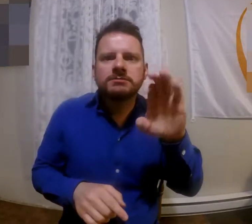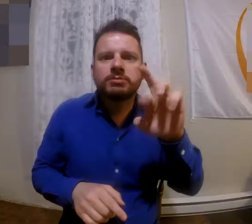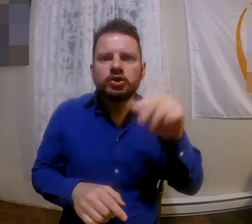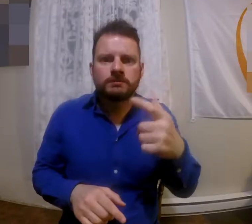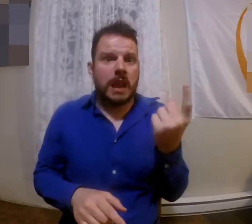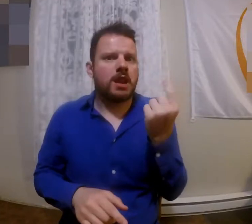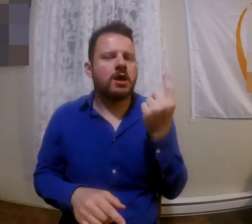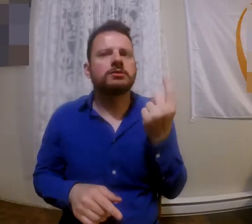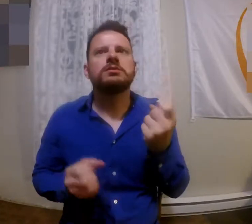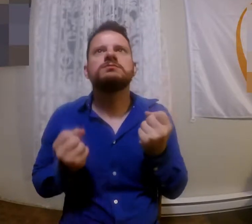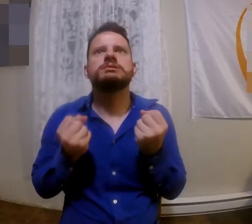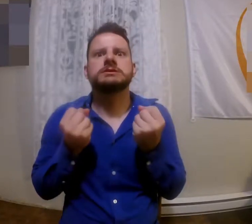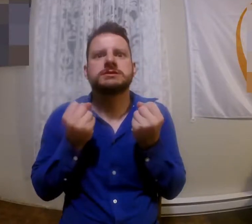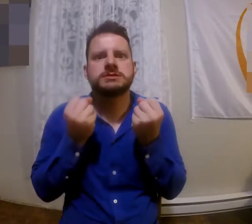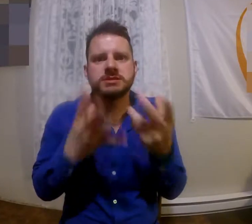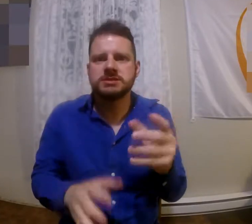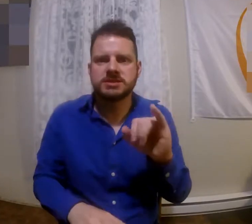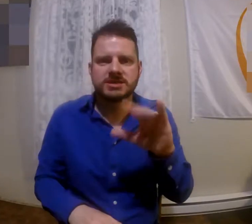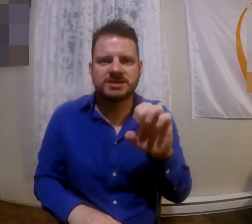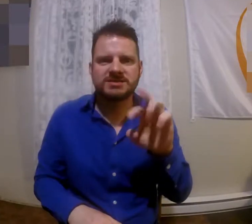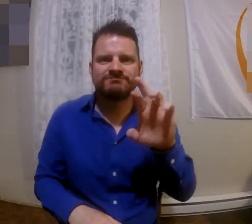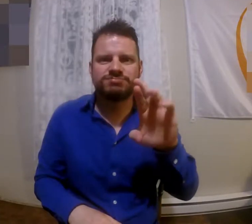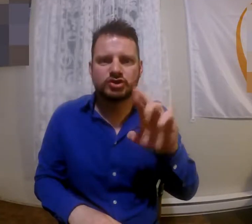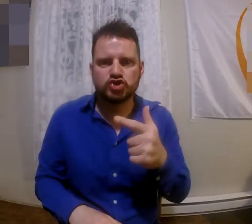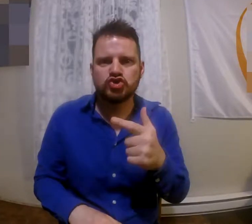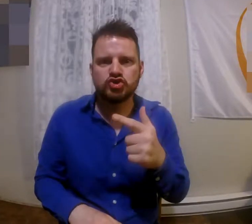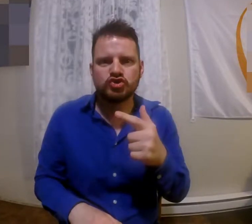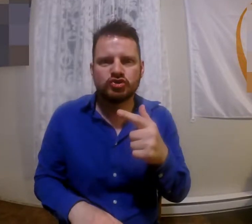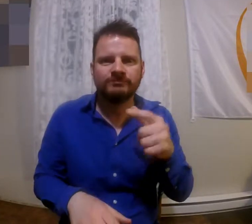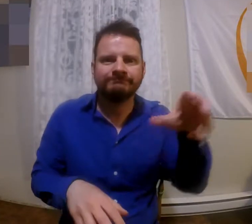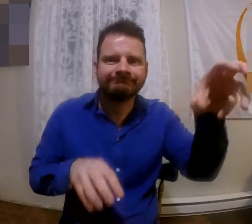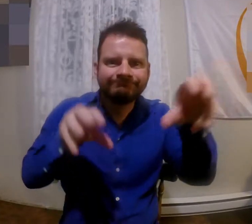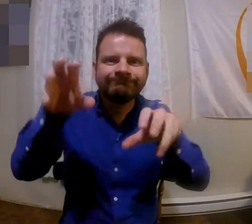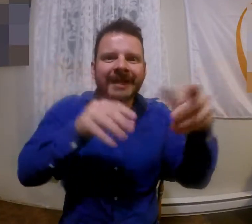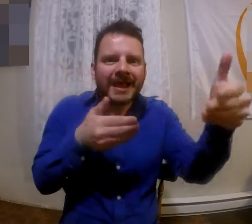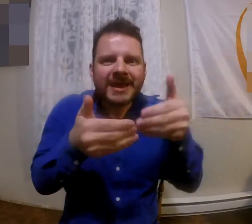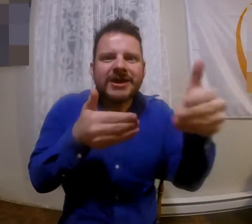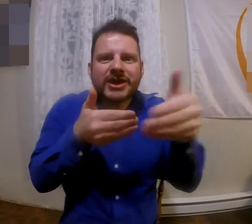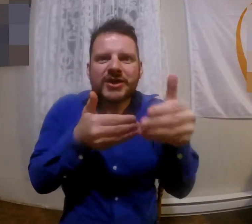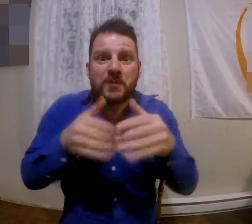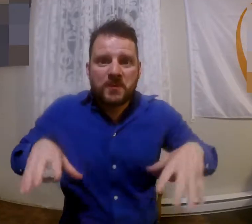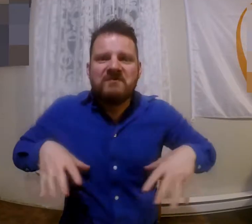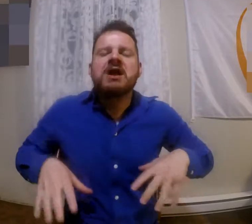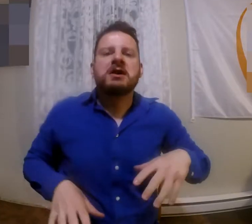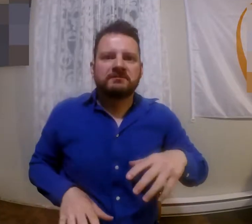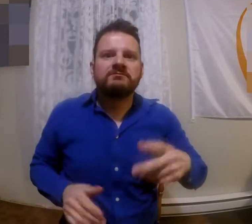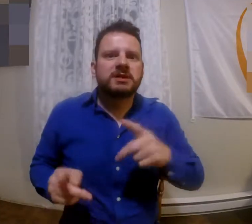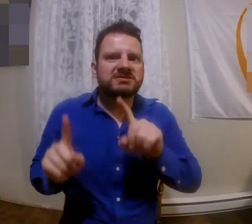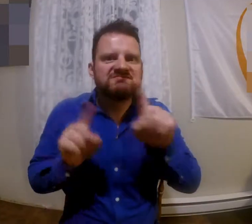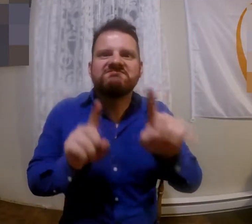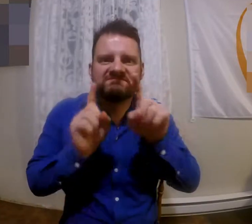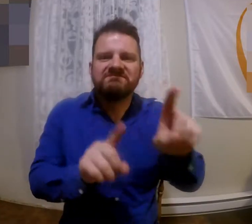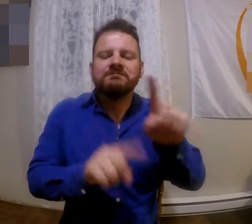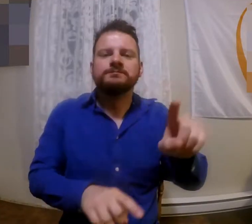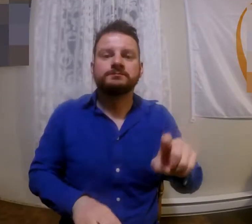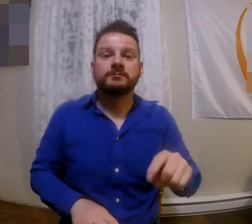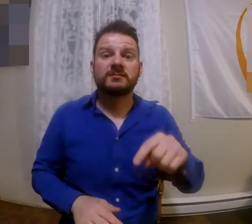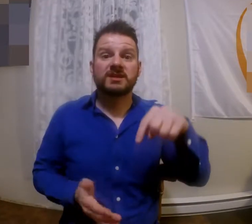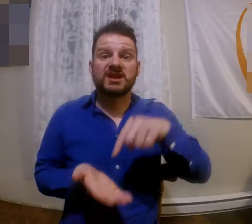There were so many icebergs floating closely to Newfoundland last year and many people were paying a visit to see but